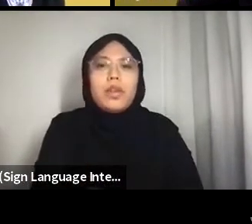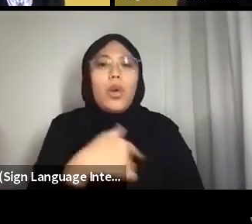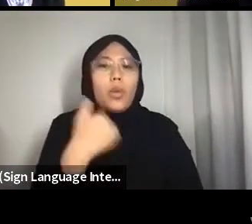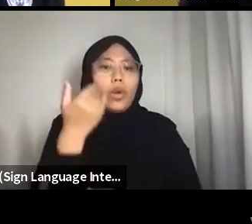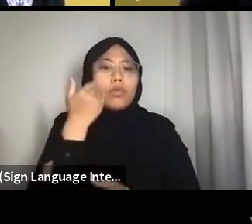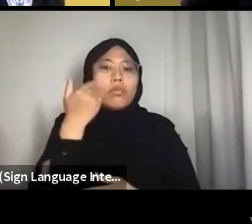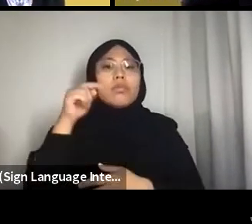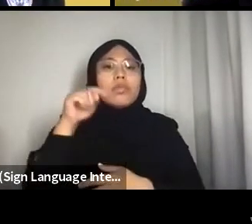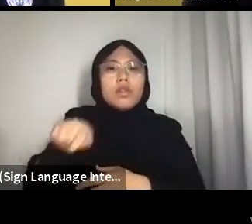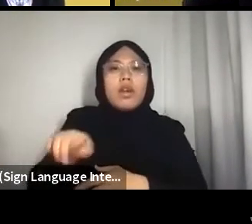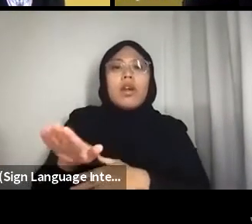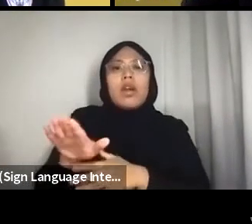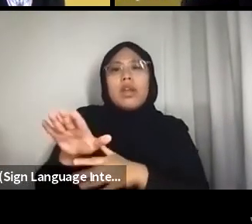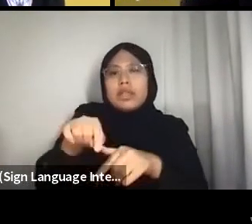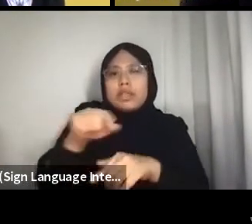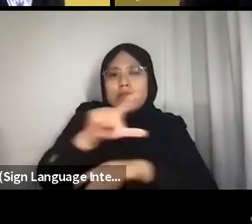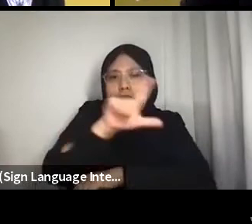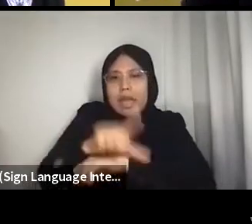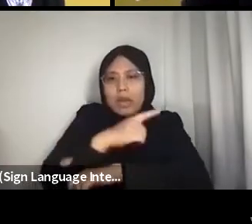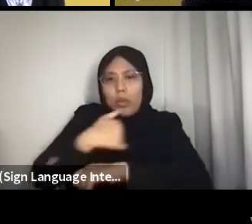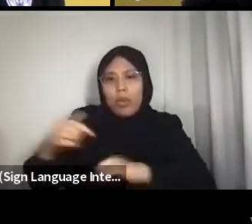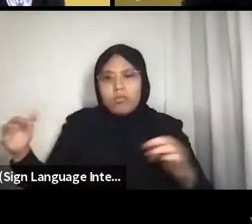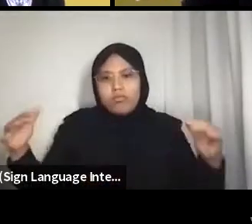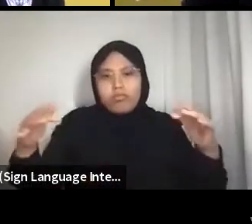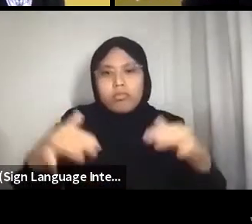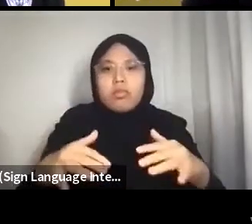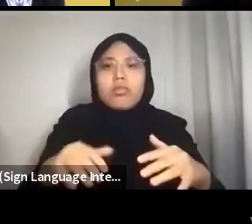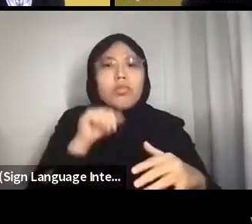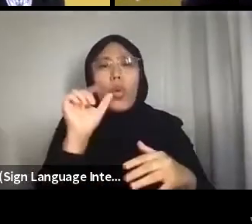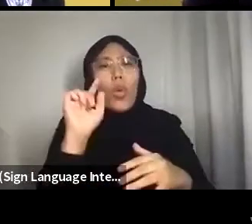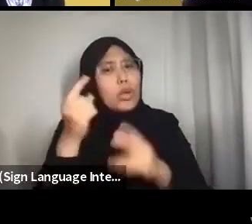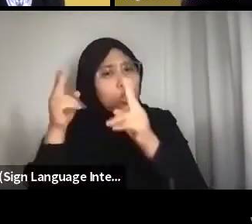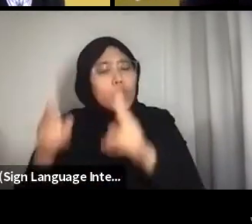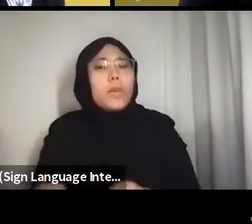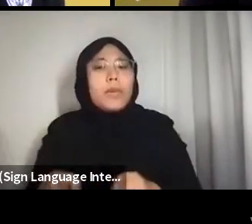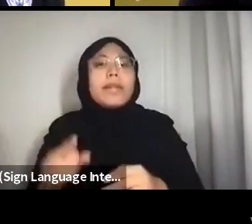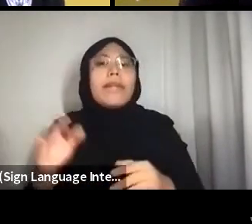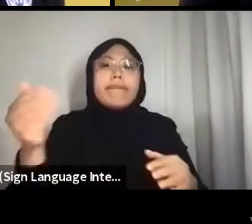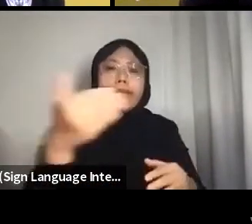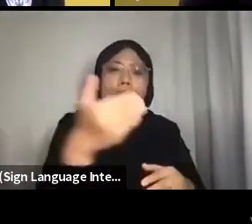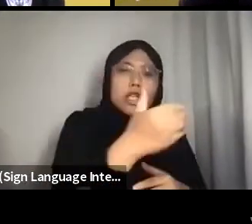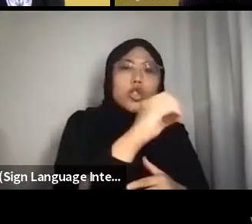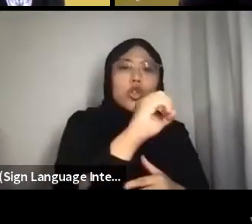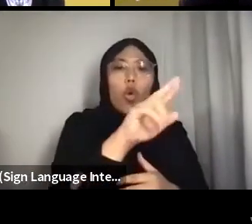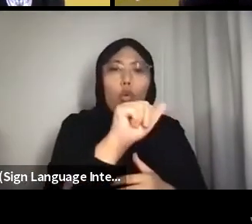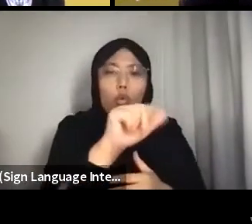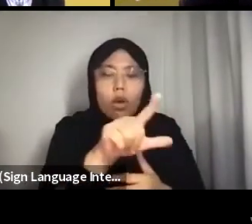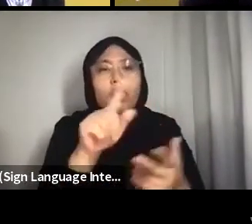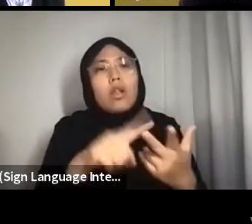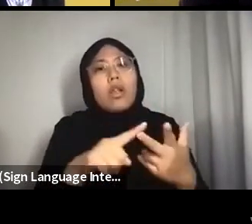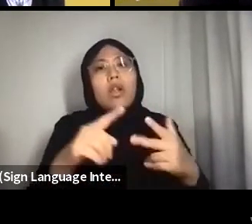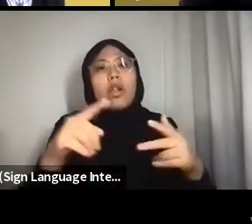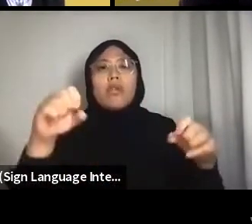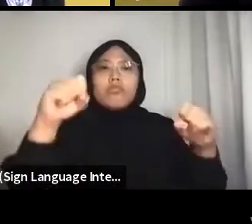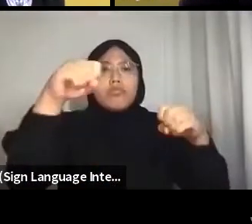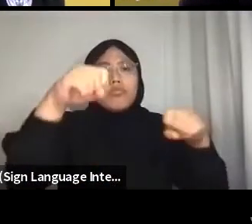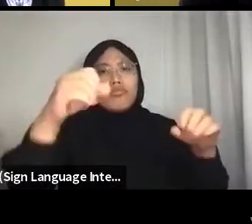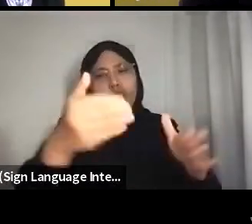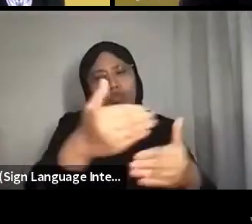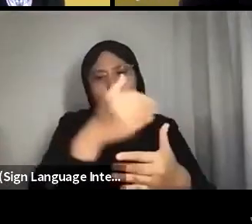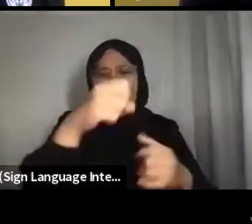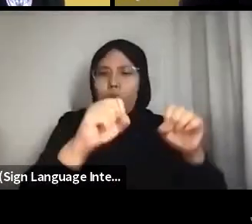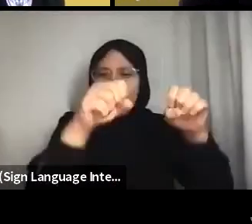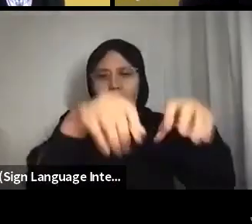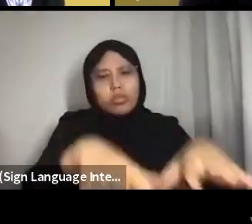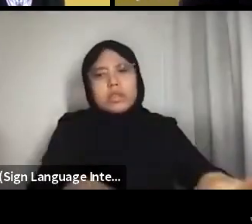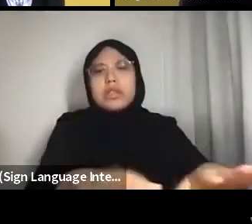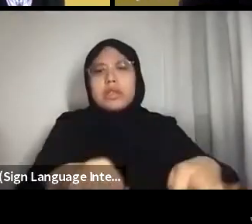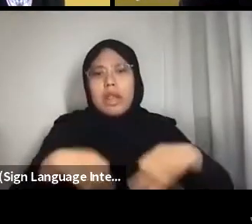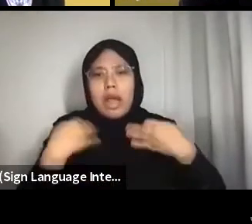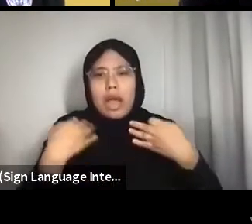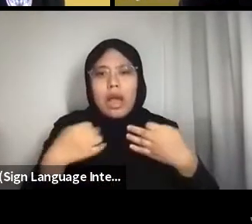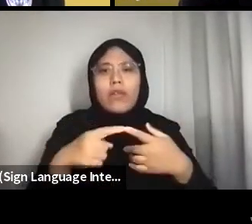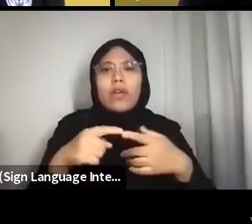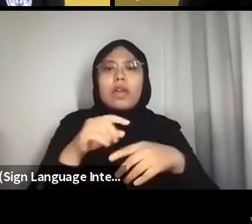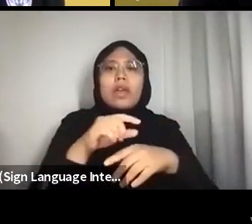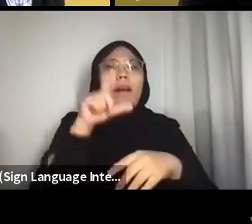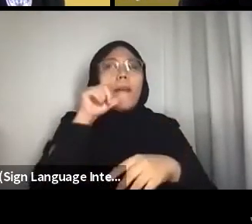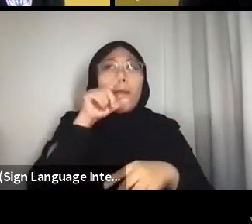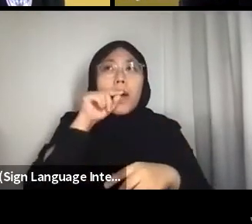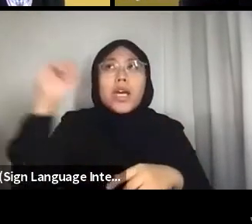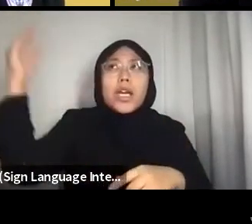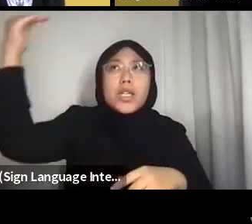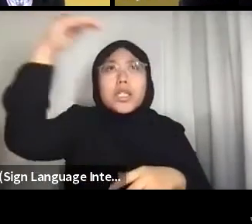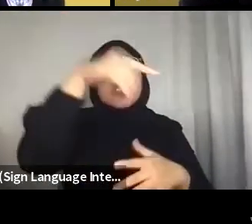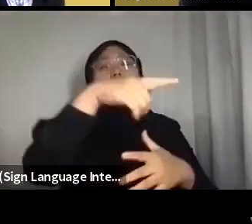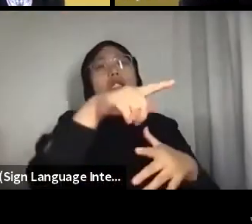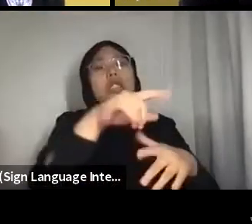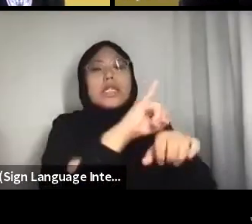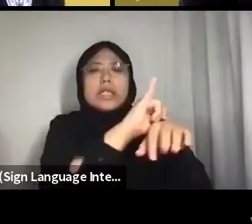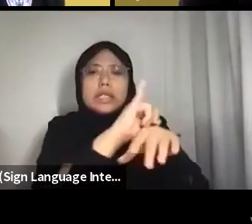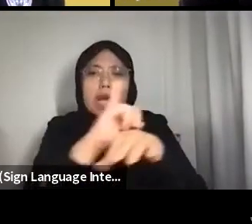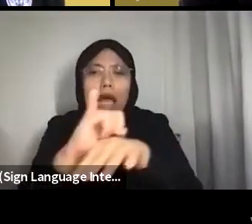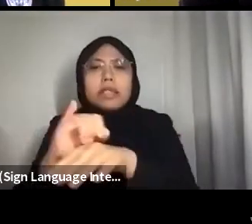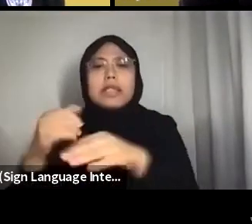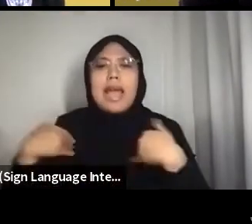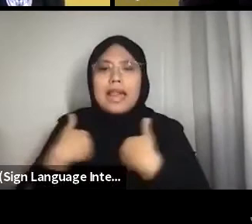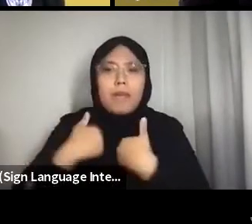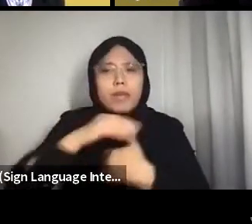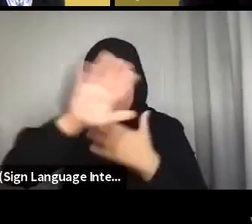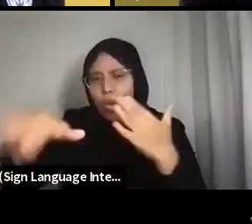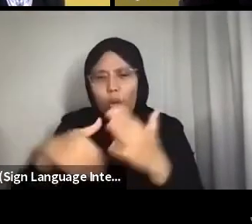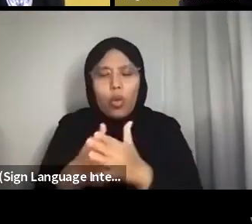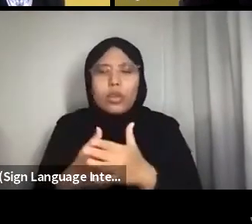the fish, corals and marine life in the sea, the birds of the air, the insects, animals, trees and plants that inhabit the earth, and the beings beneath.